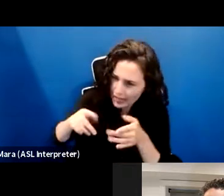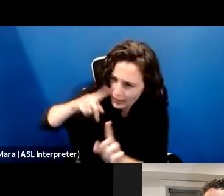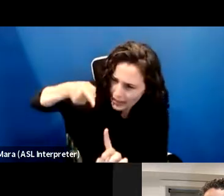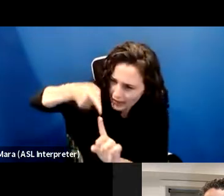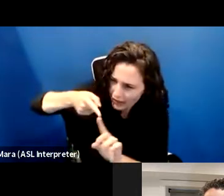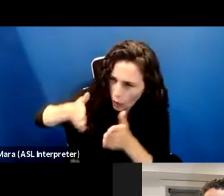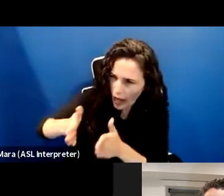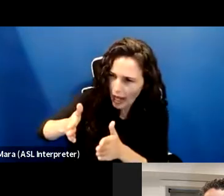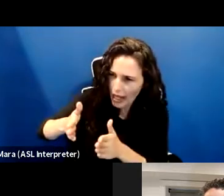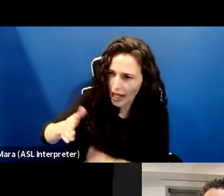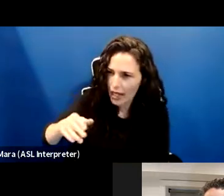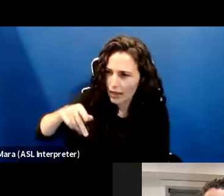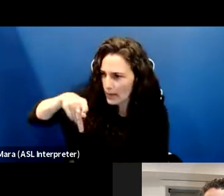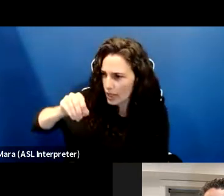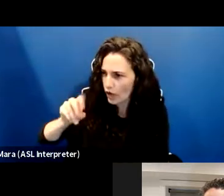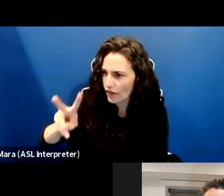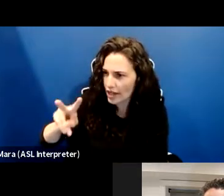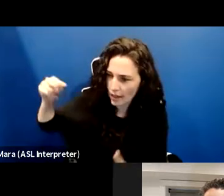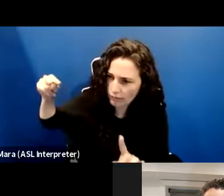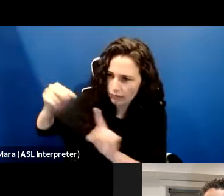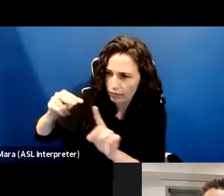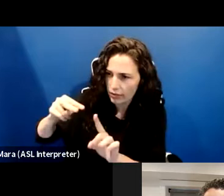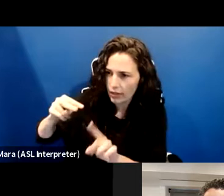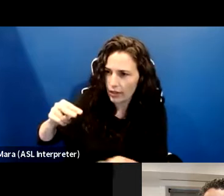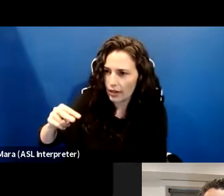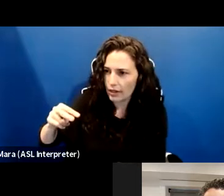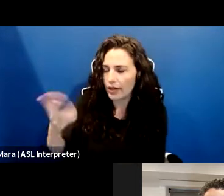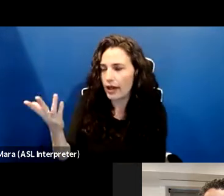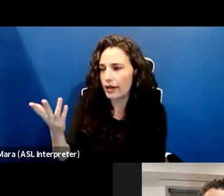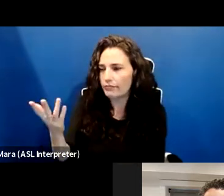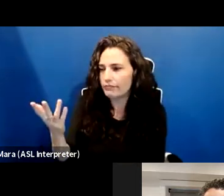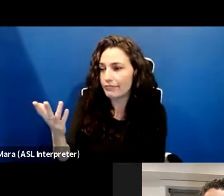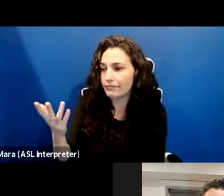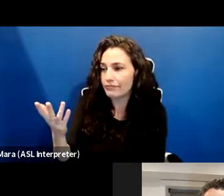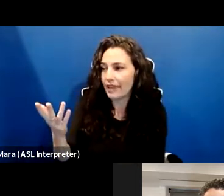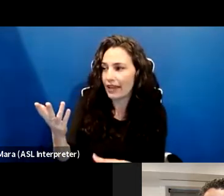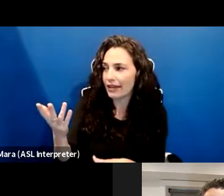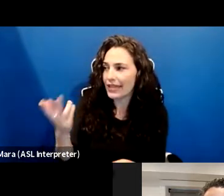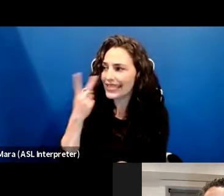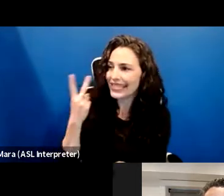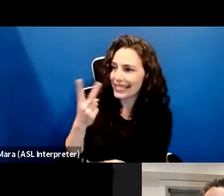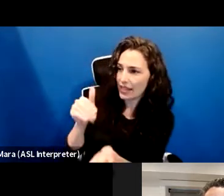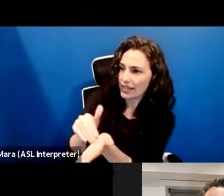as we experienced it as patients. So it took us a while. We did a big research